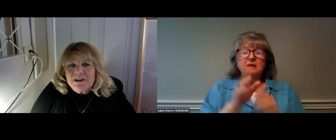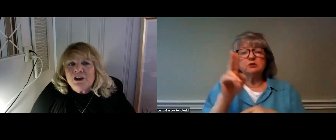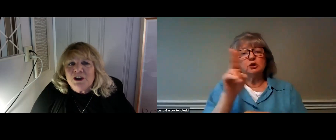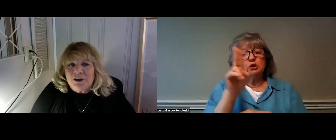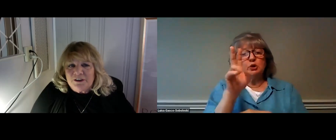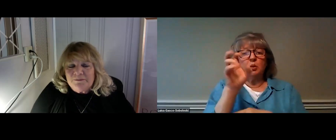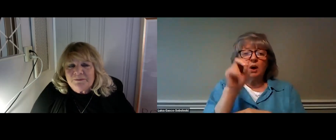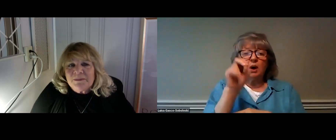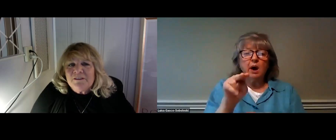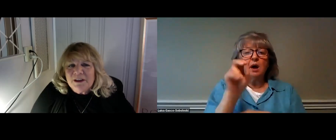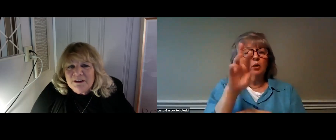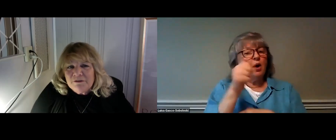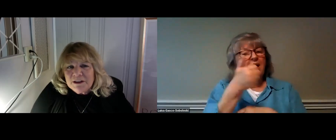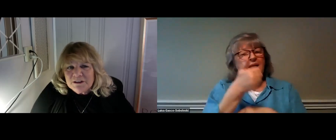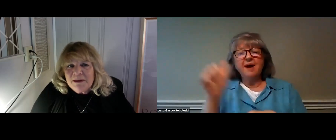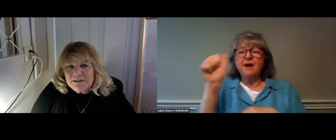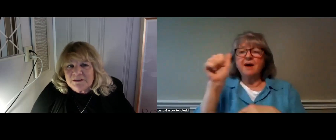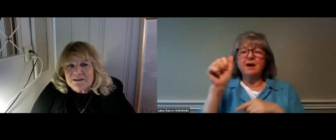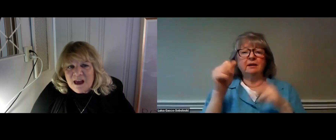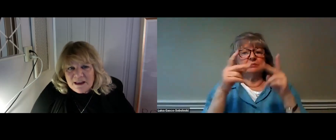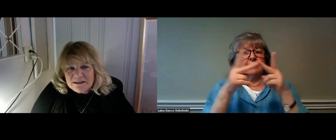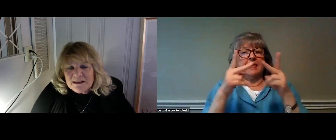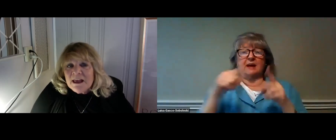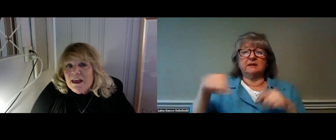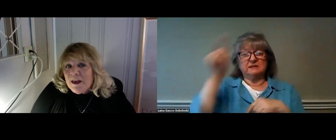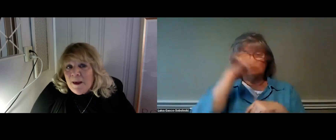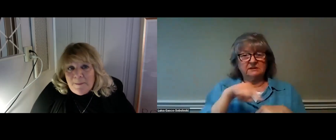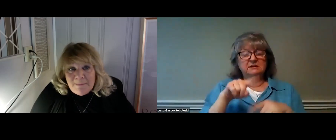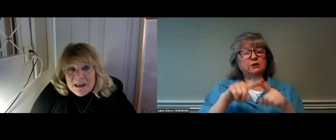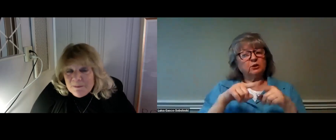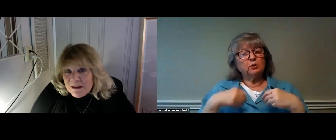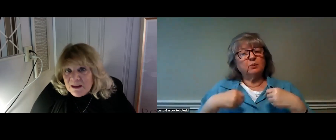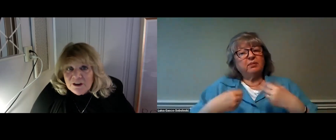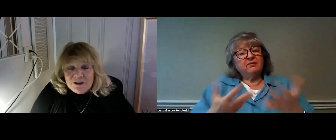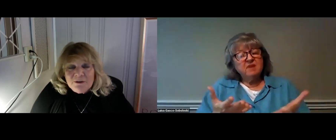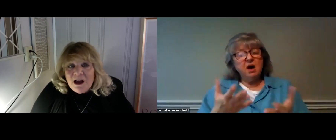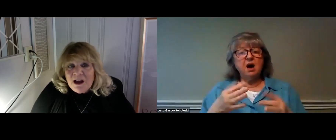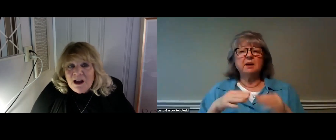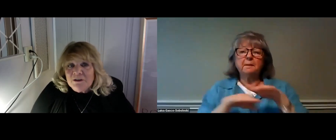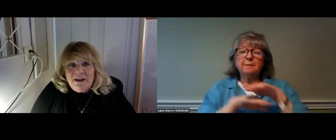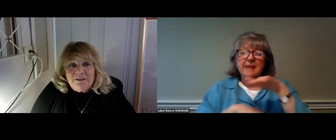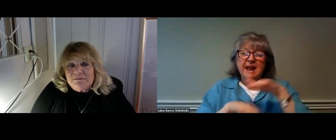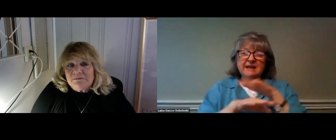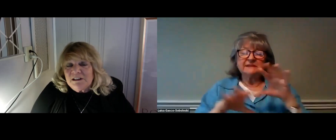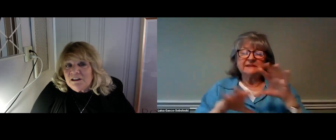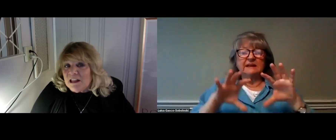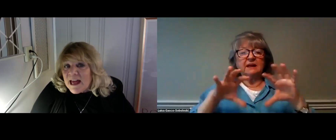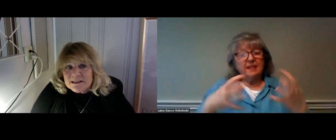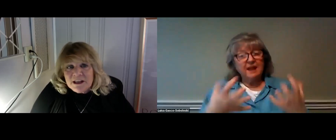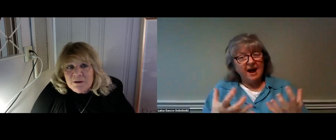very fundamental signs. Maybe here at UConn can you have a little class that you